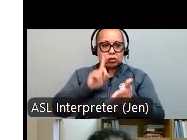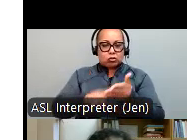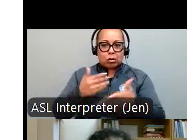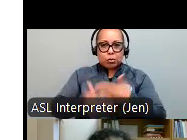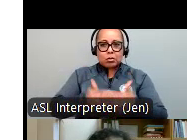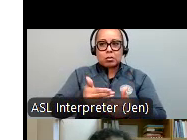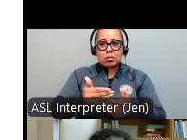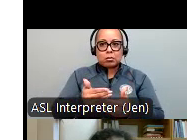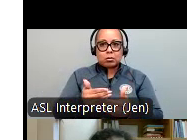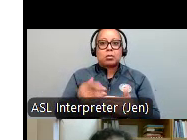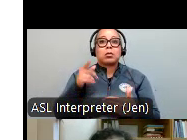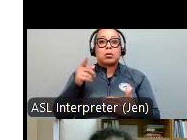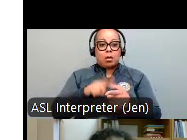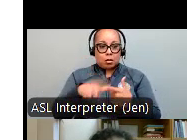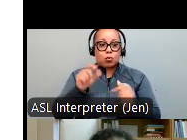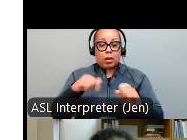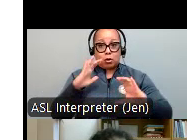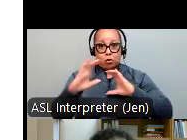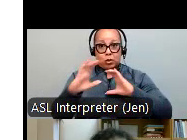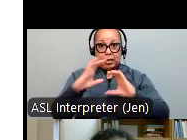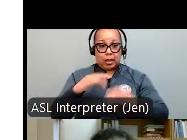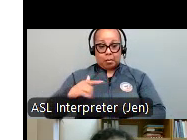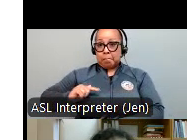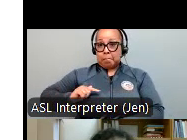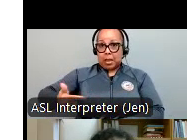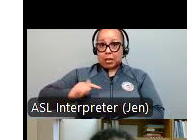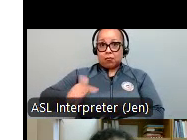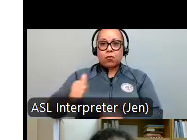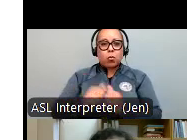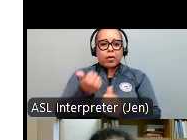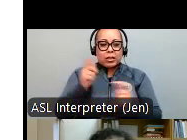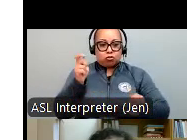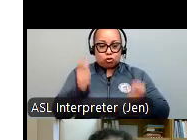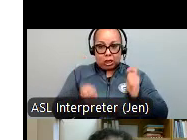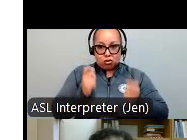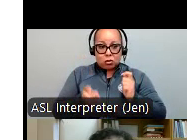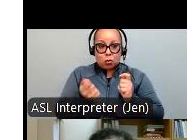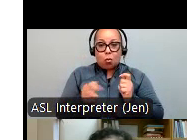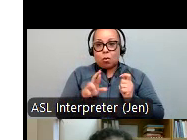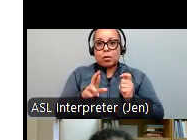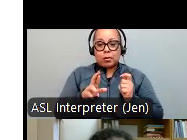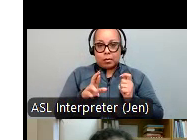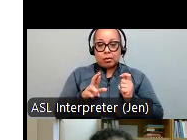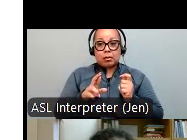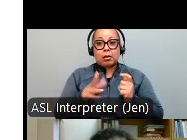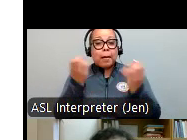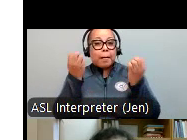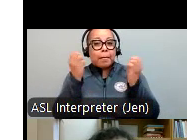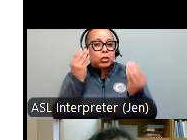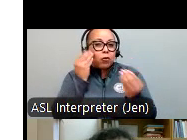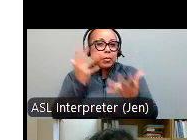and that you can communicate back up with any changes or emergency information needed.